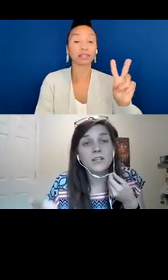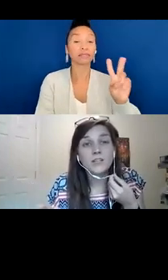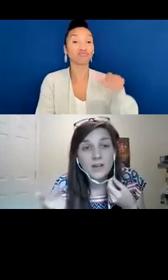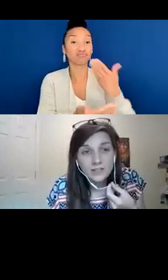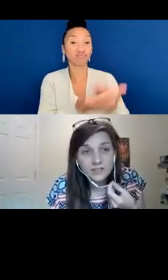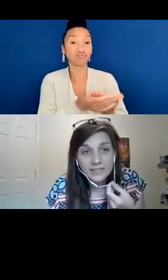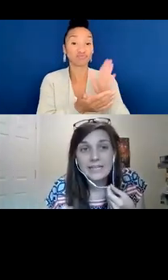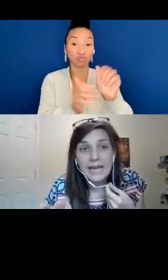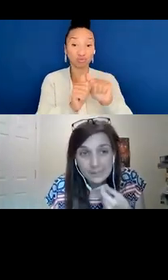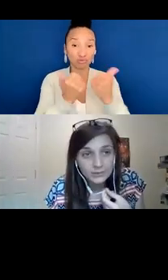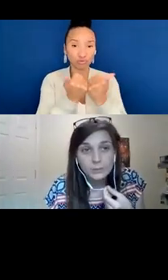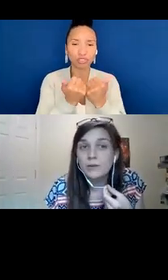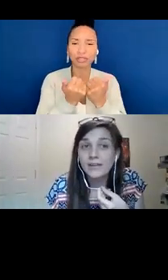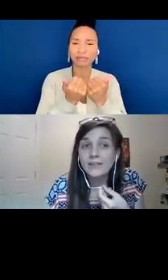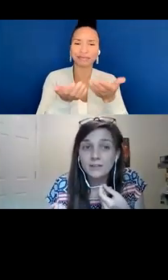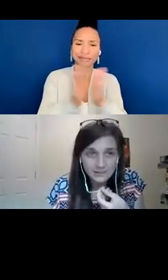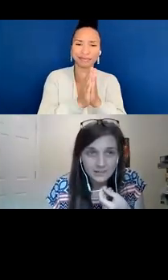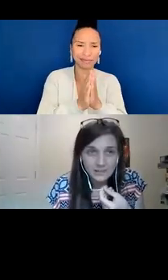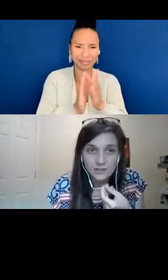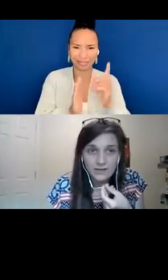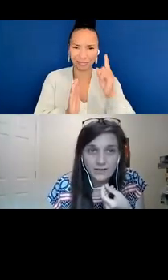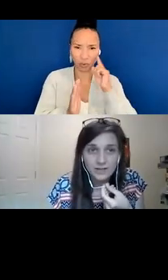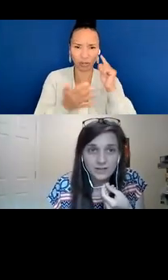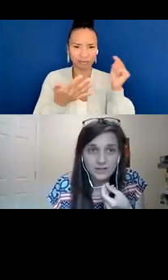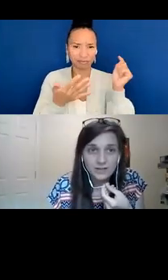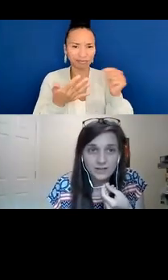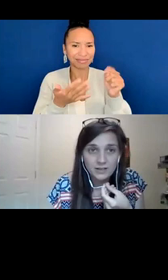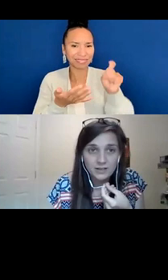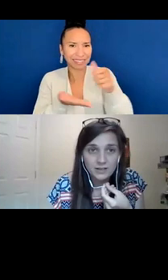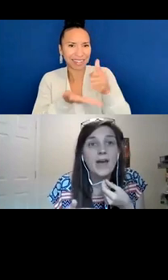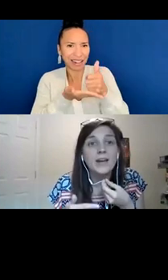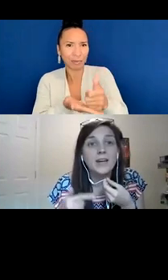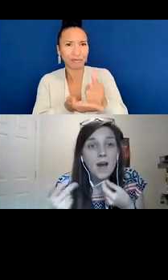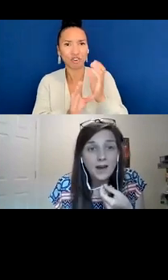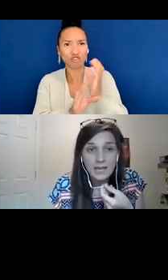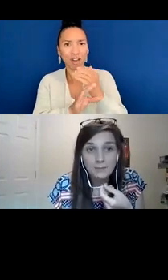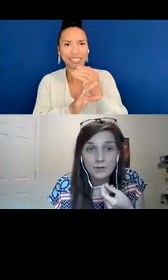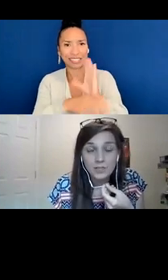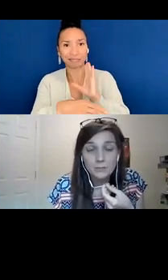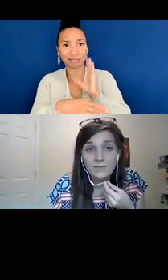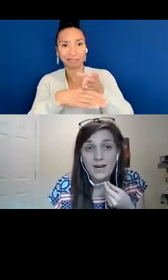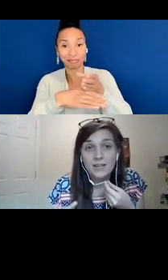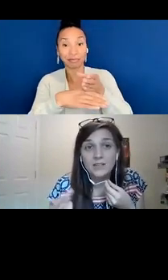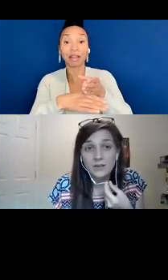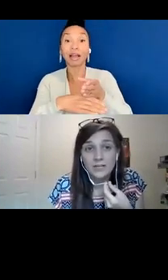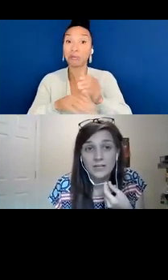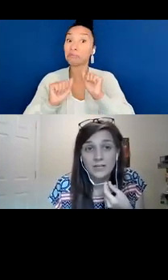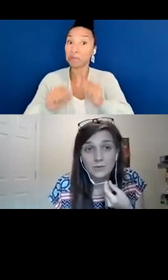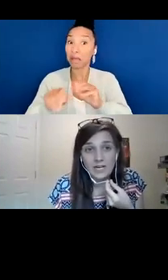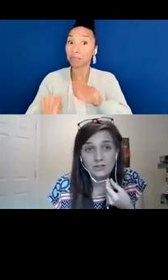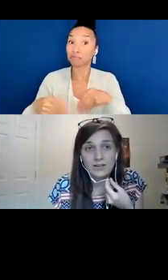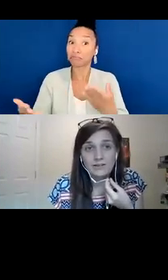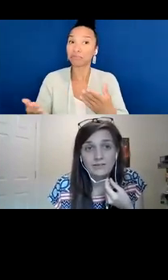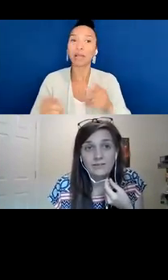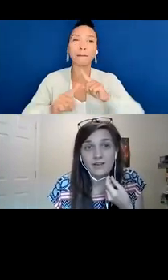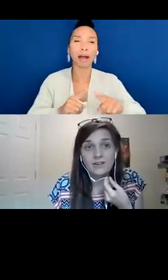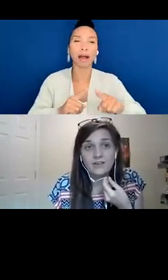Your agency is able to provide the crisis intervention, but not able to provide the transportation.